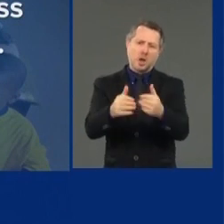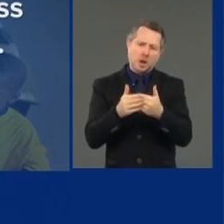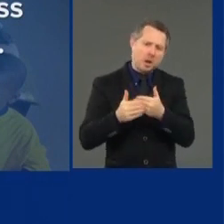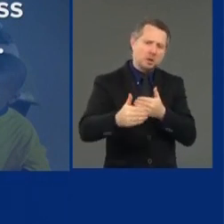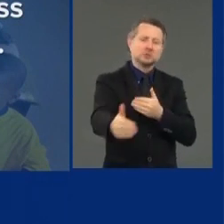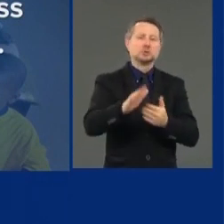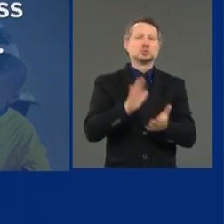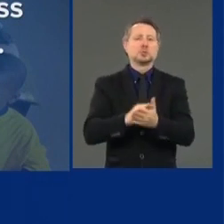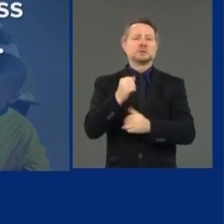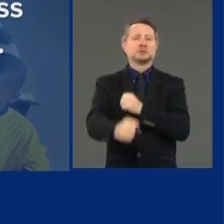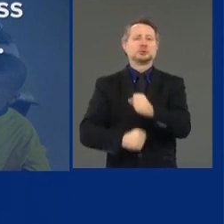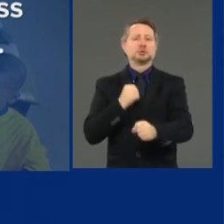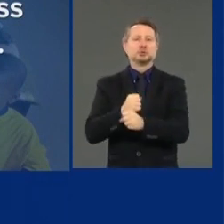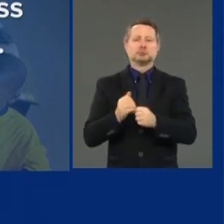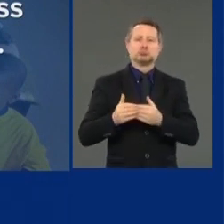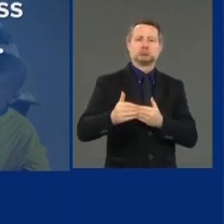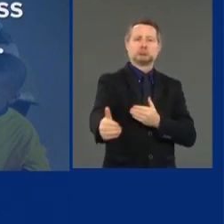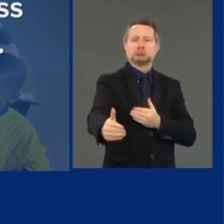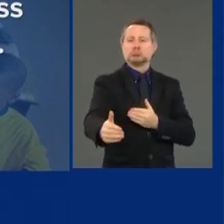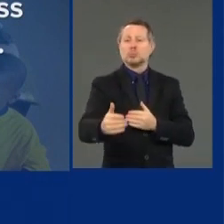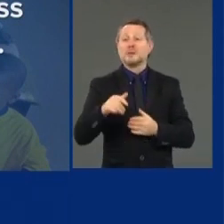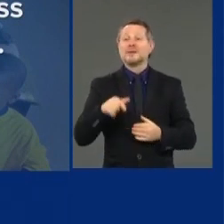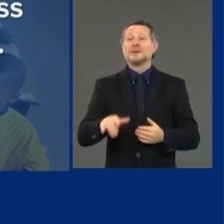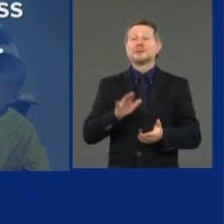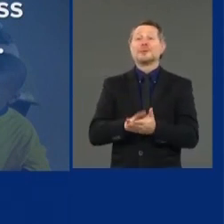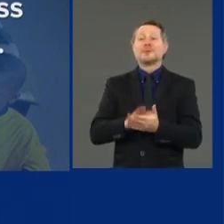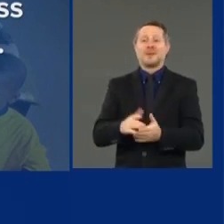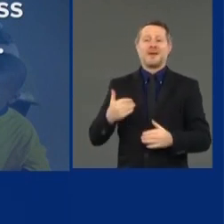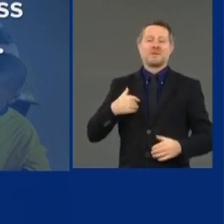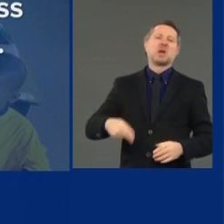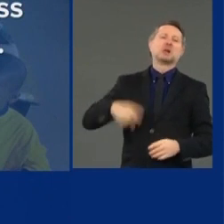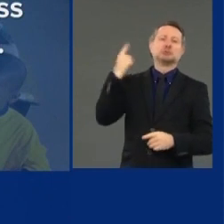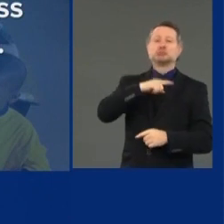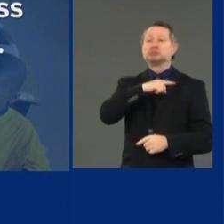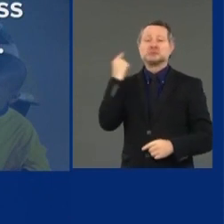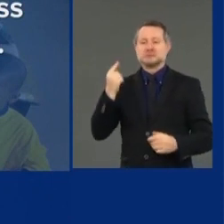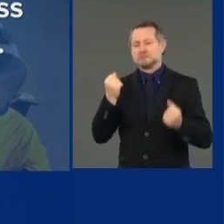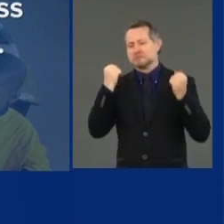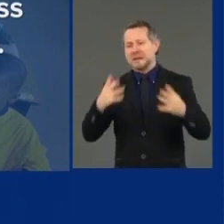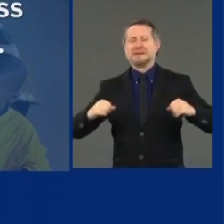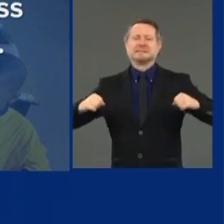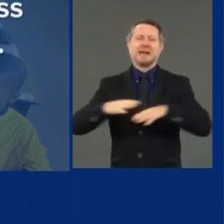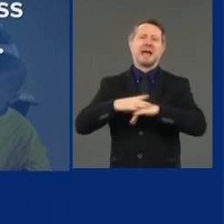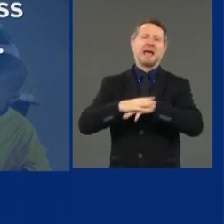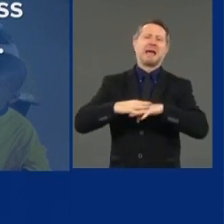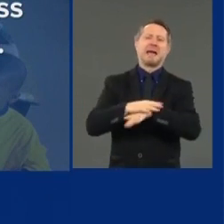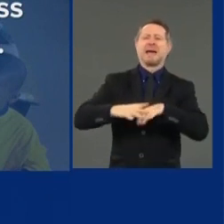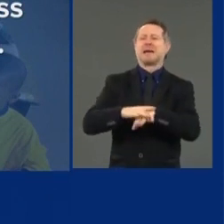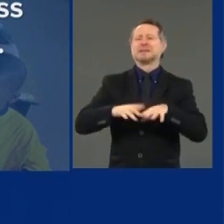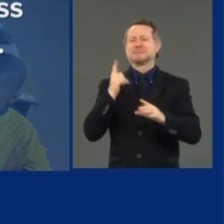COLLEGE WOULD BE CLOSED FOR THE REST OF THE ACADEMIC YEAR.